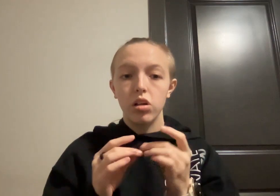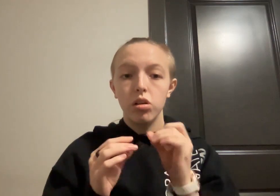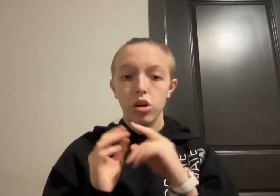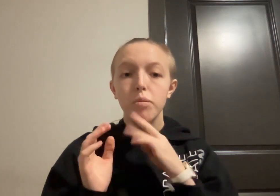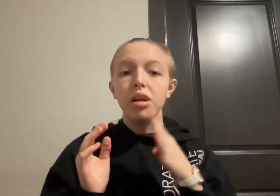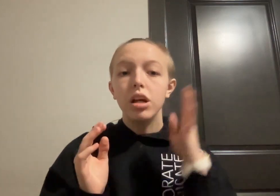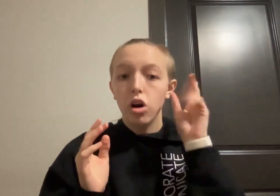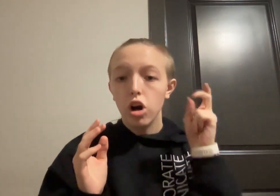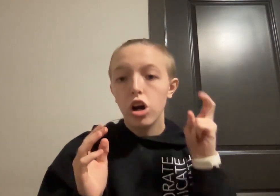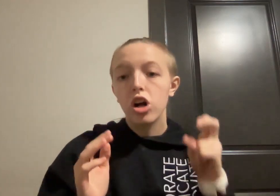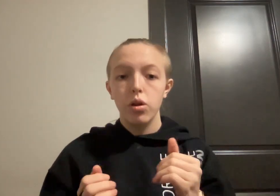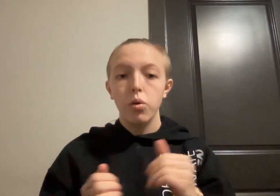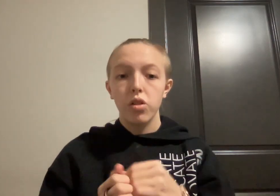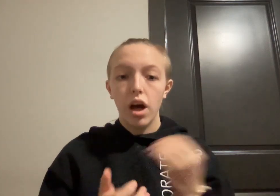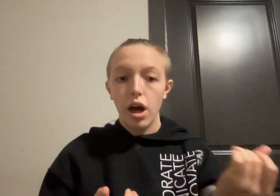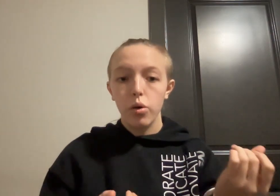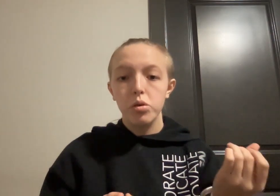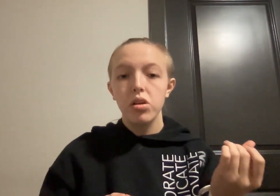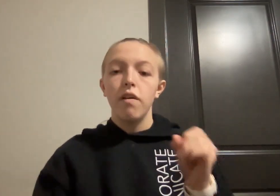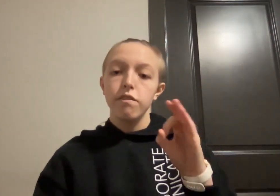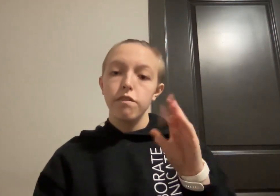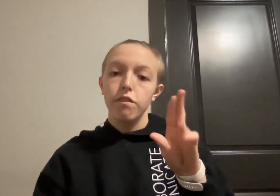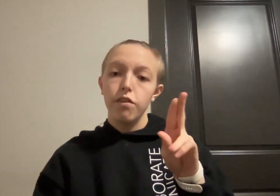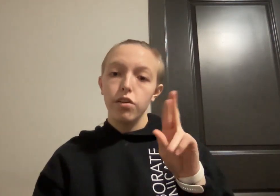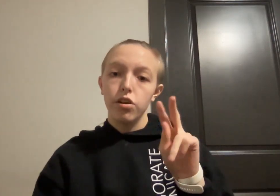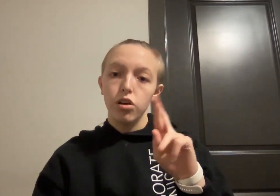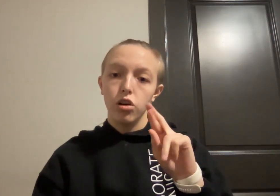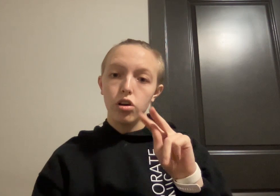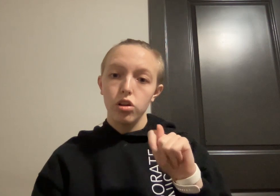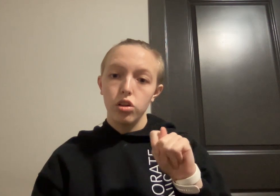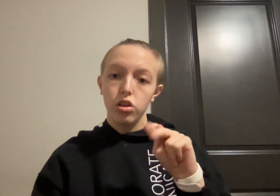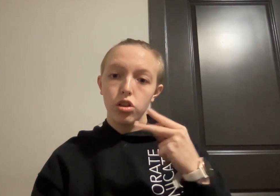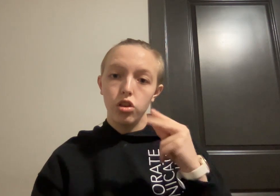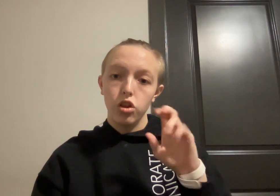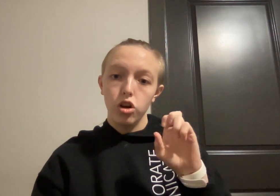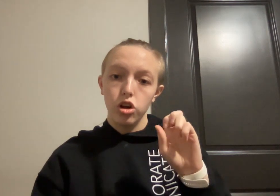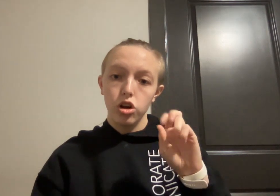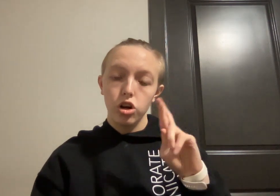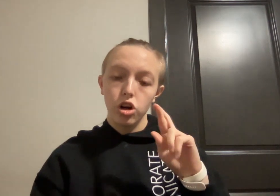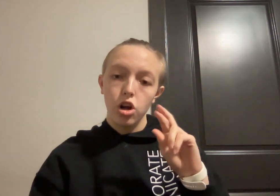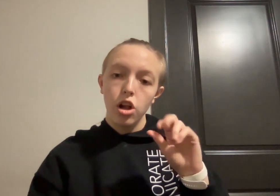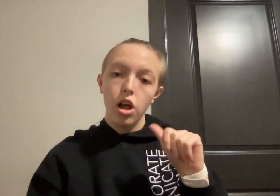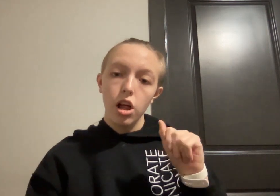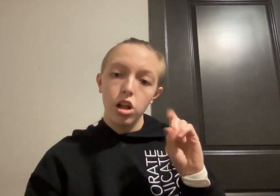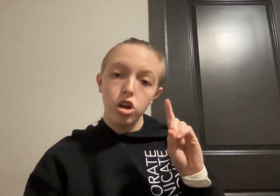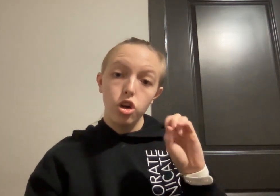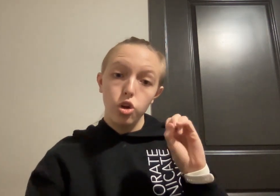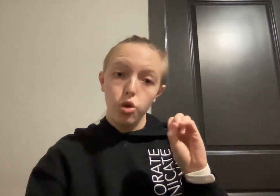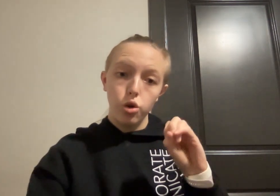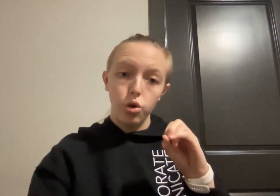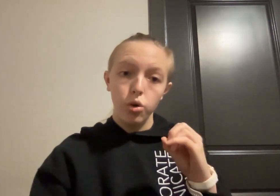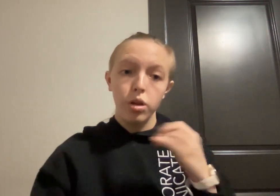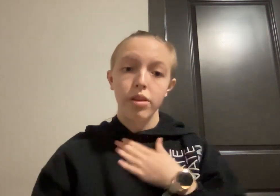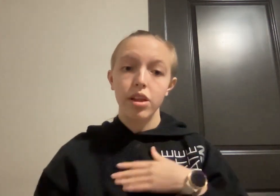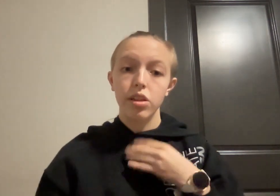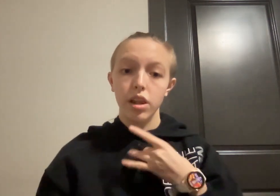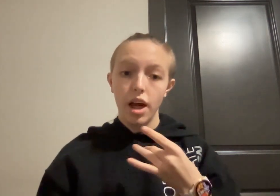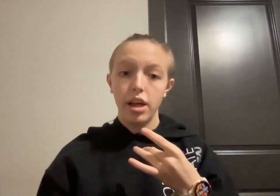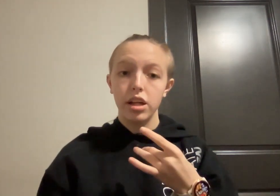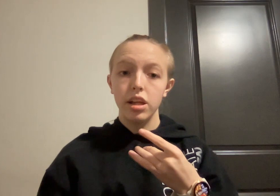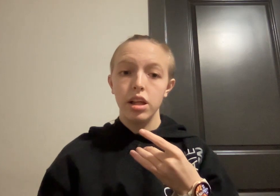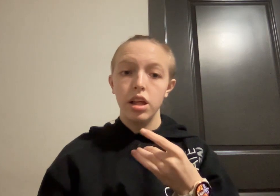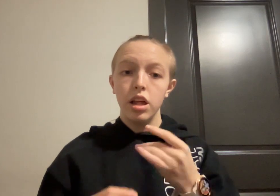without further ado